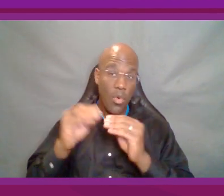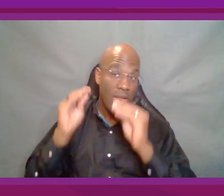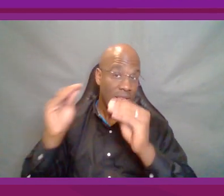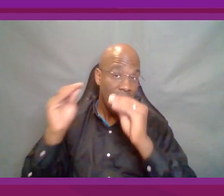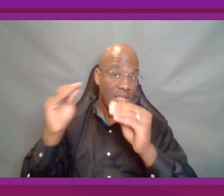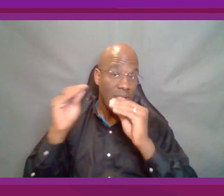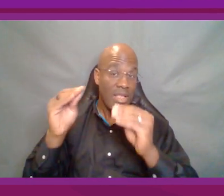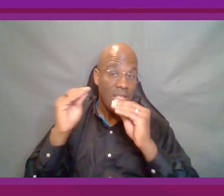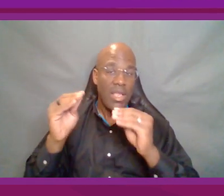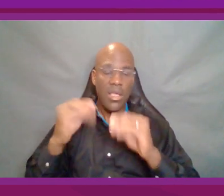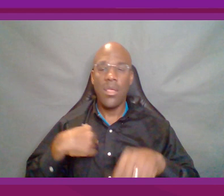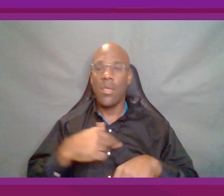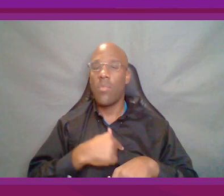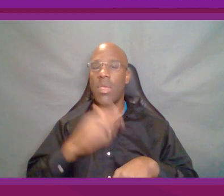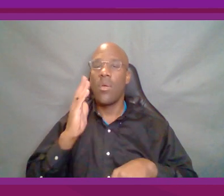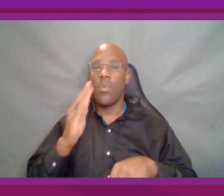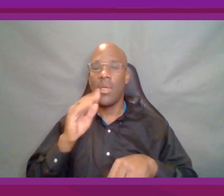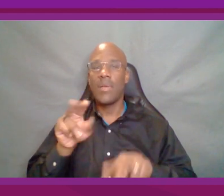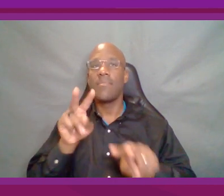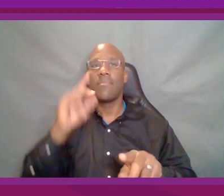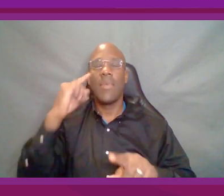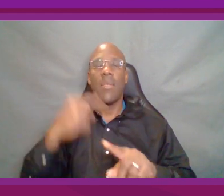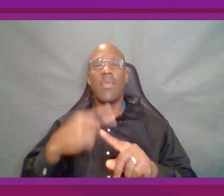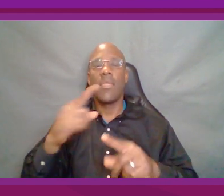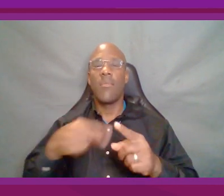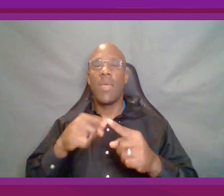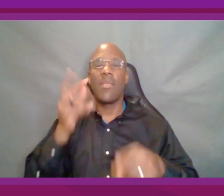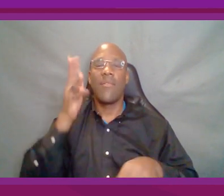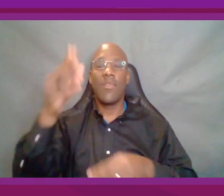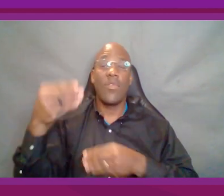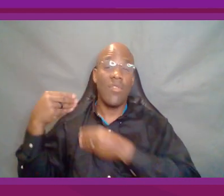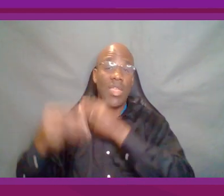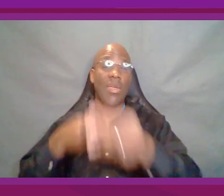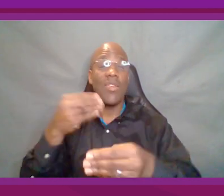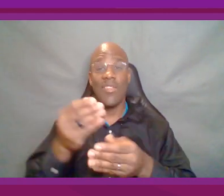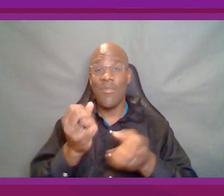experiences will be, so I'm optimistic about the future generation who are today using social